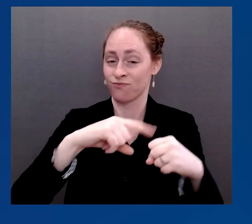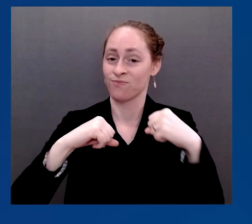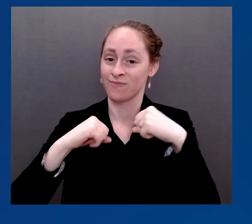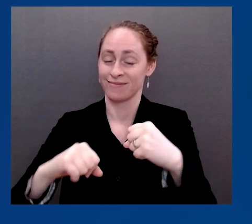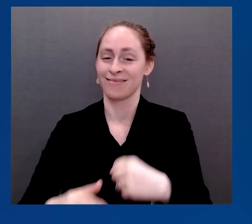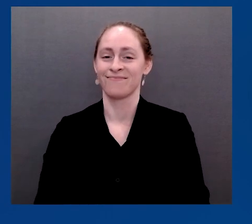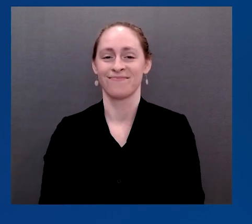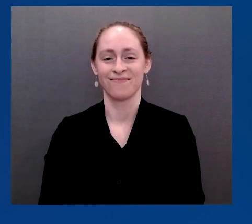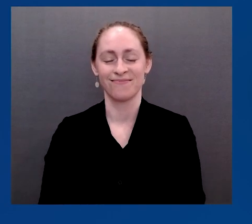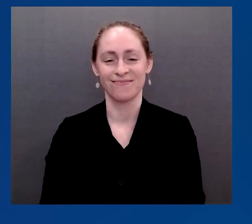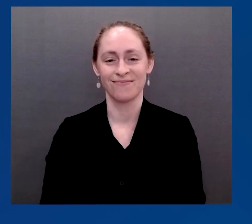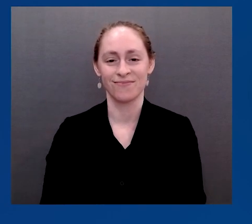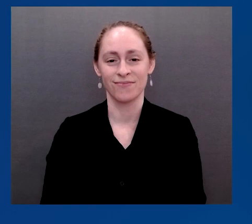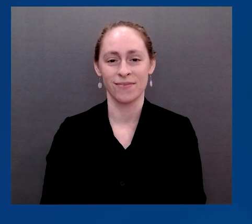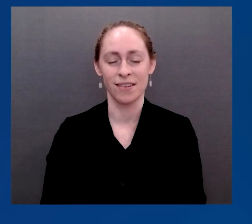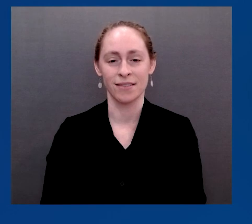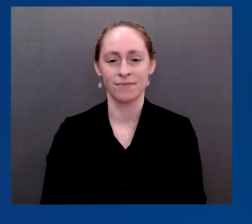even when this virus throws us a curveball.